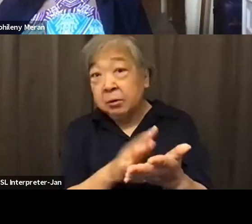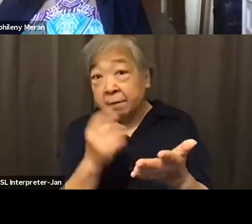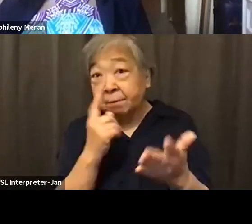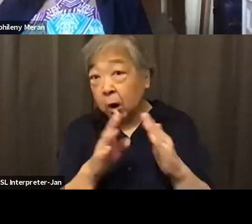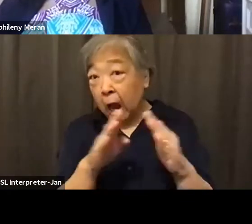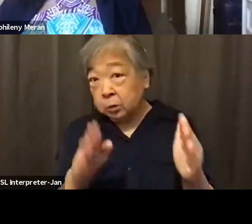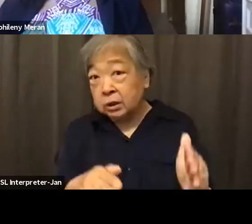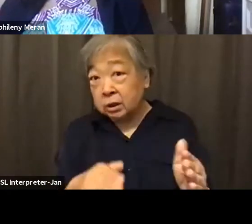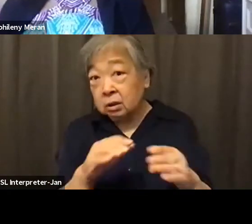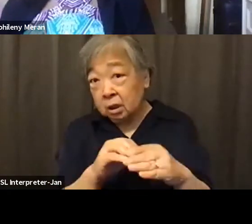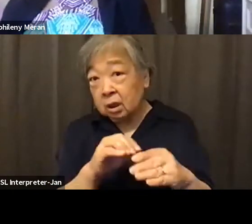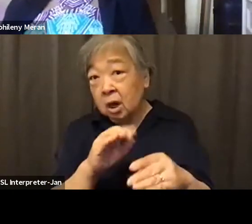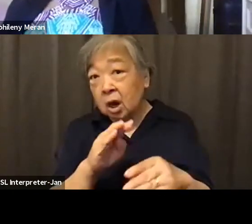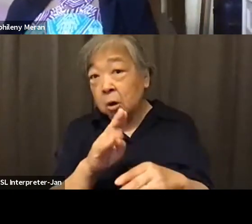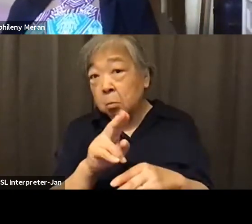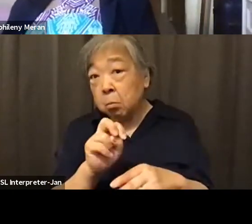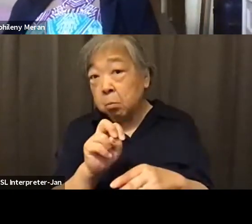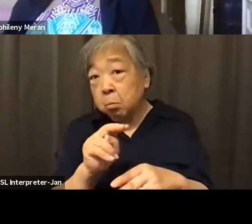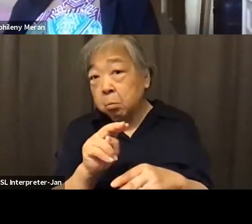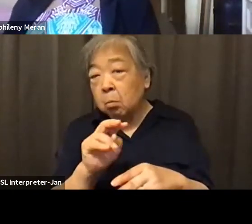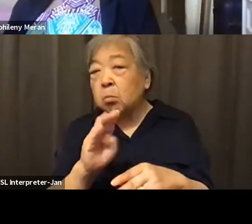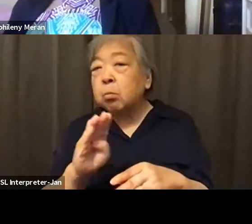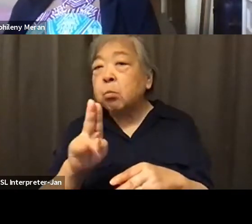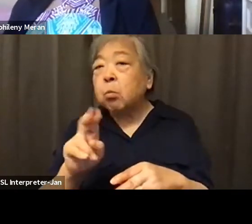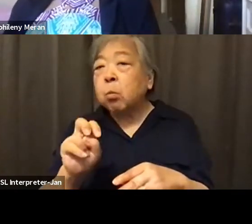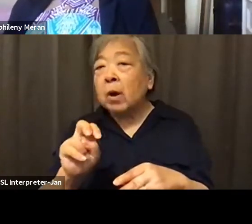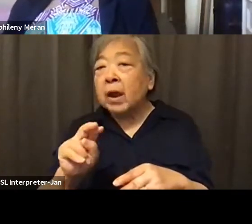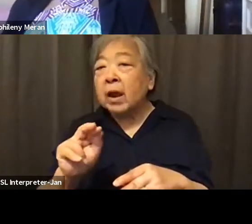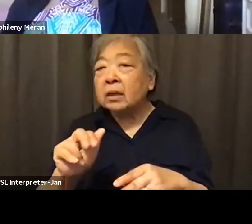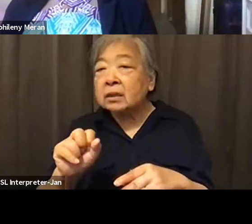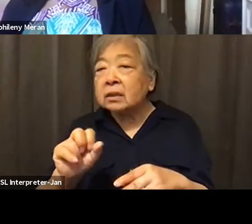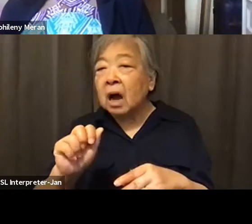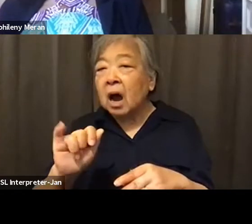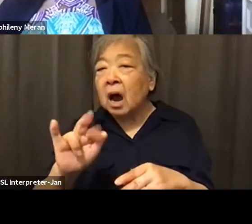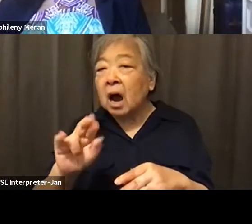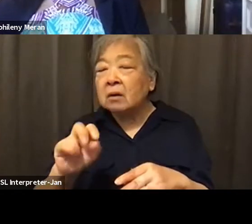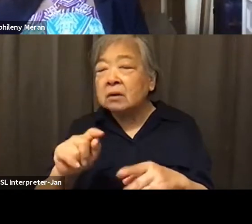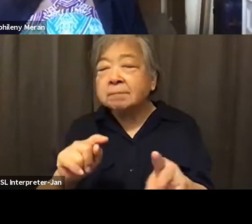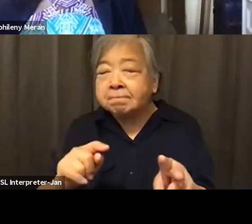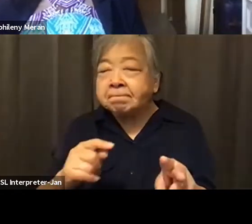Aires, I had to contact Gilman and notify them I would be changing my study away site,